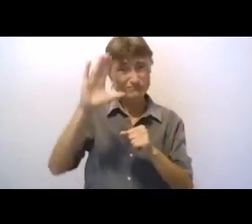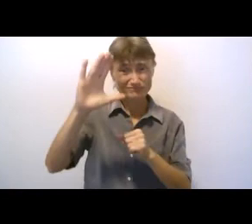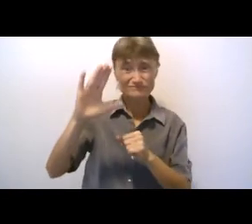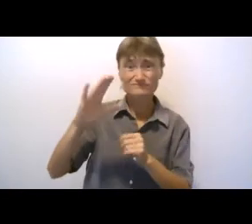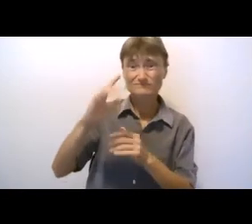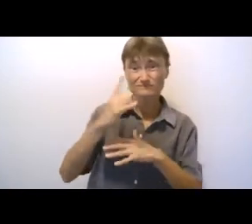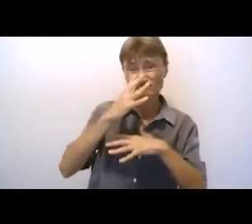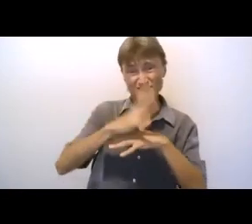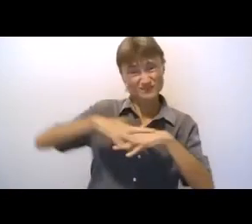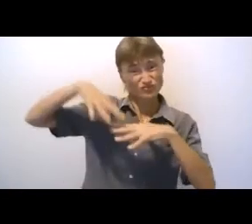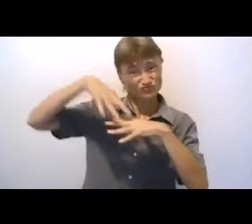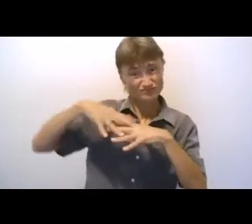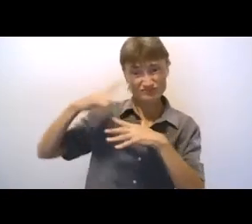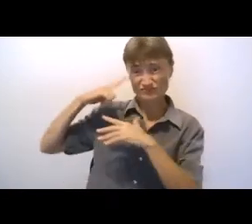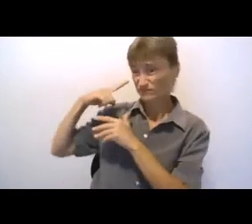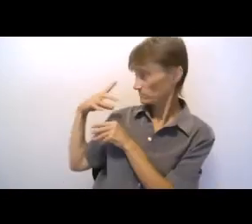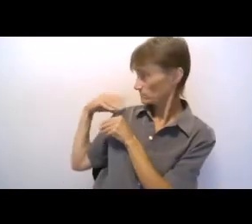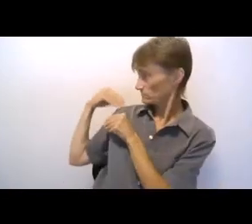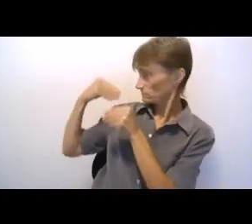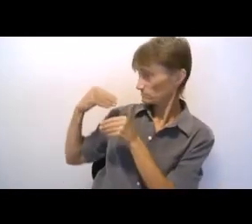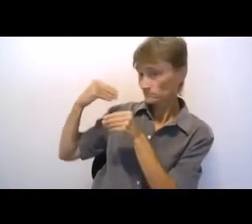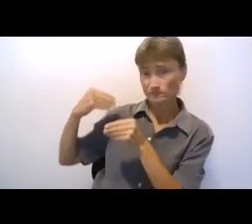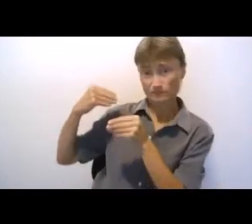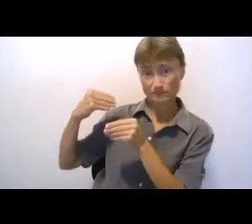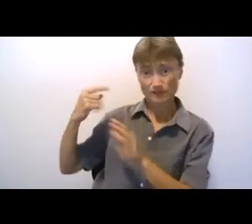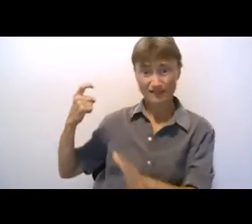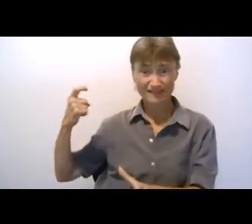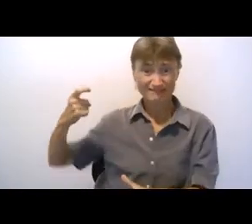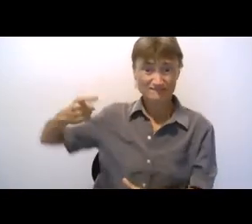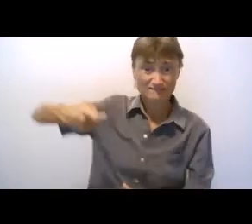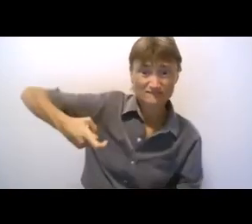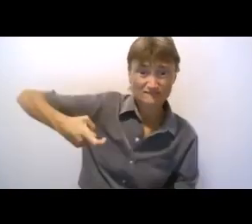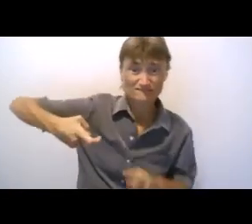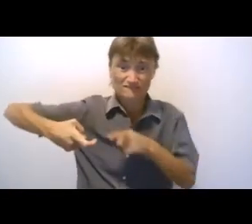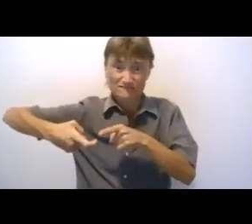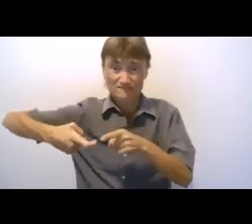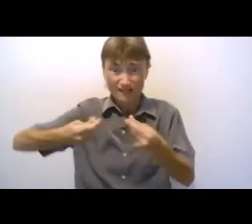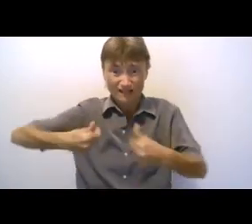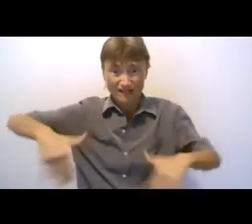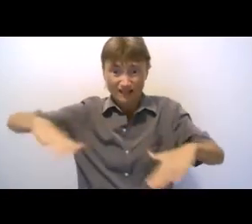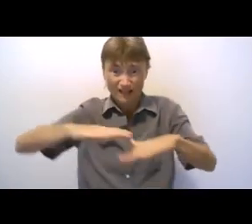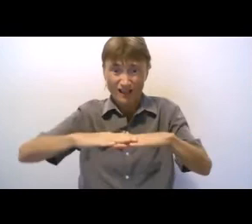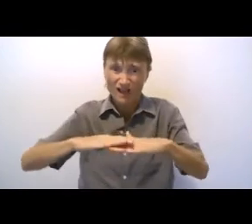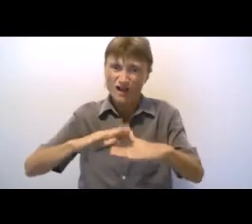the relationships all of us bring to that space outside as well. It was an extraordinarily